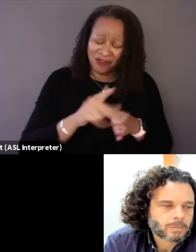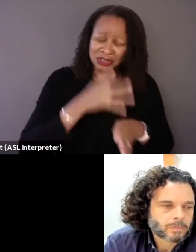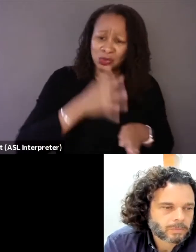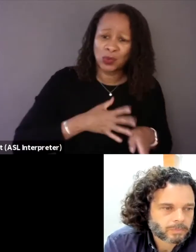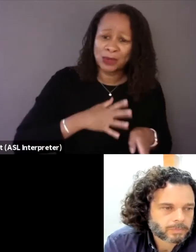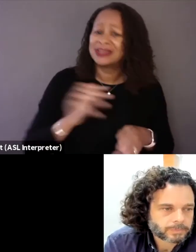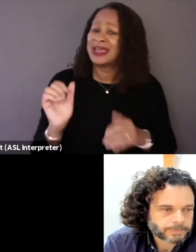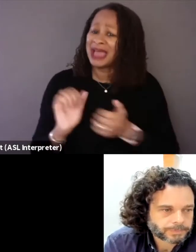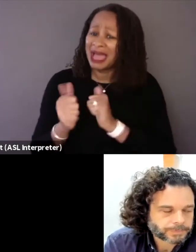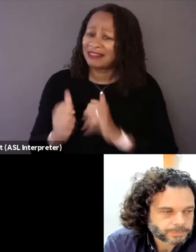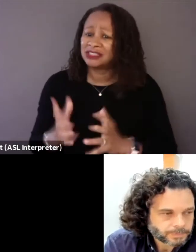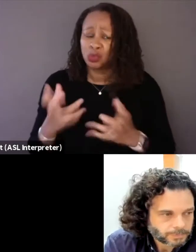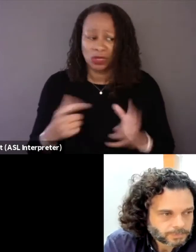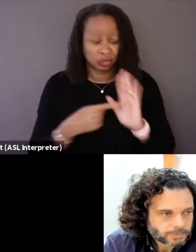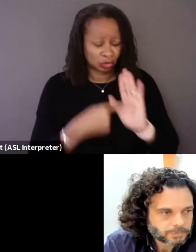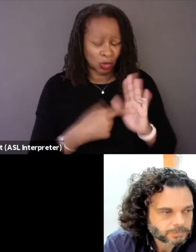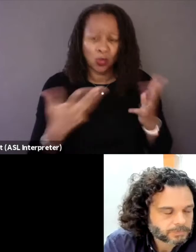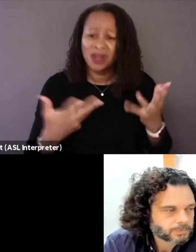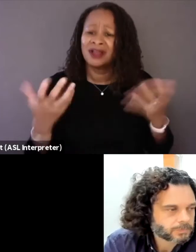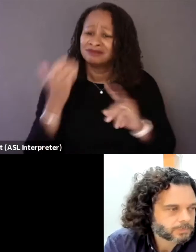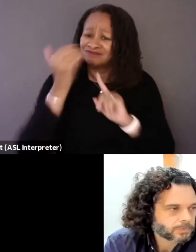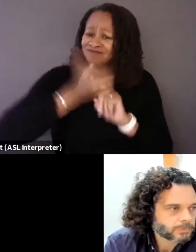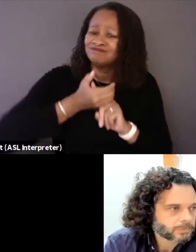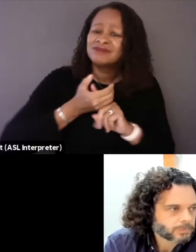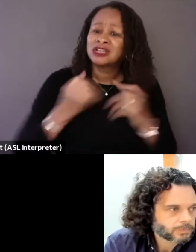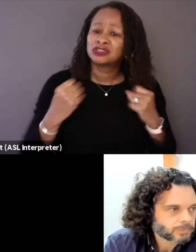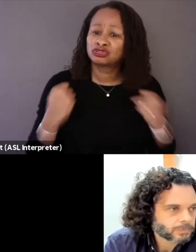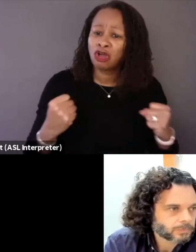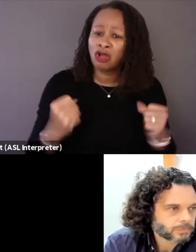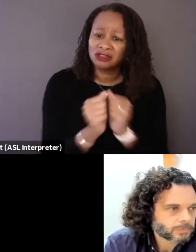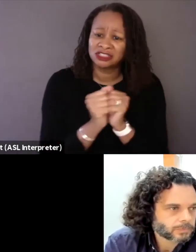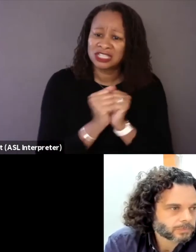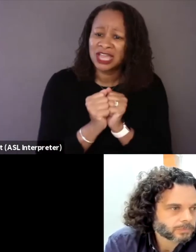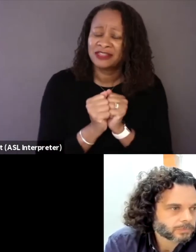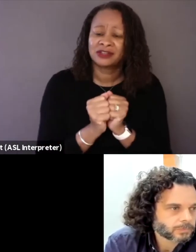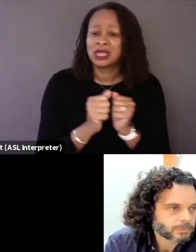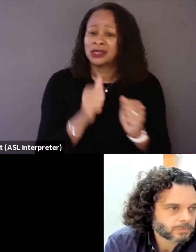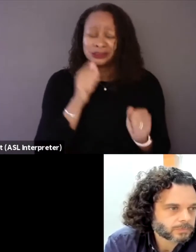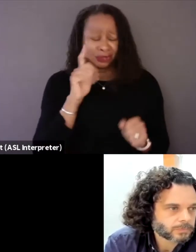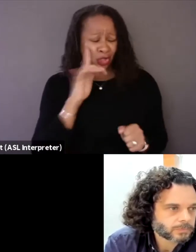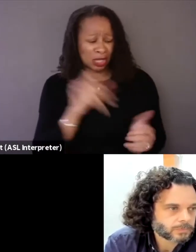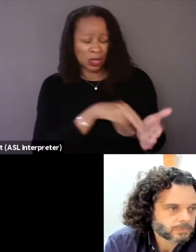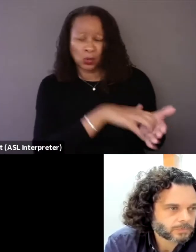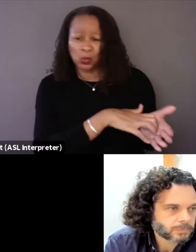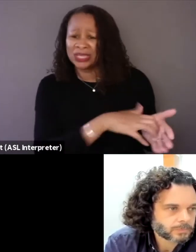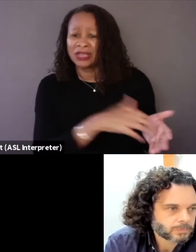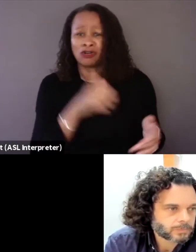You want to be strong. You want to be together. You want to be courageous. You don't want to look weak or not really sure what next step is, any of that, right?